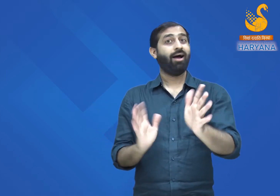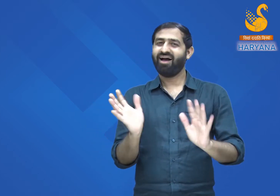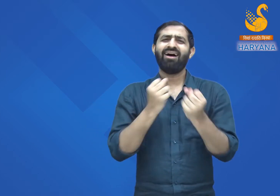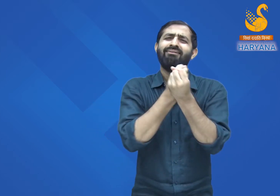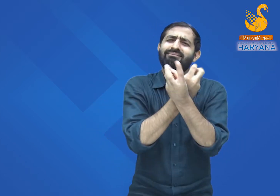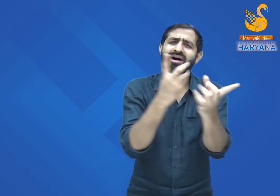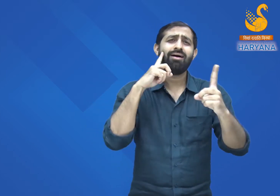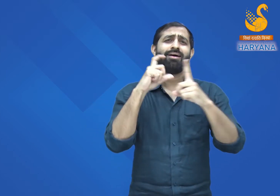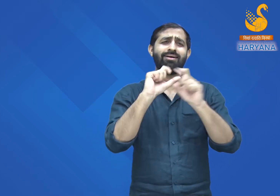has their own identity.